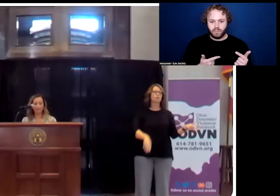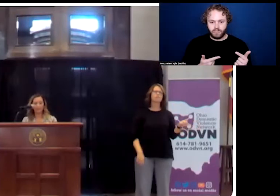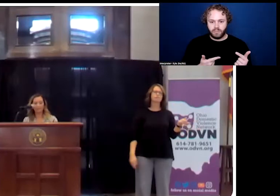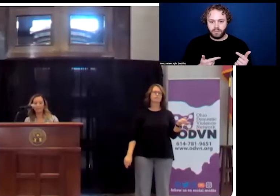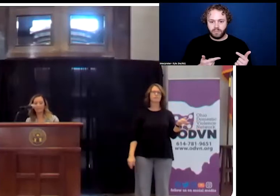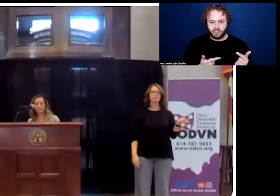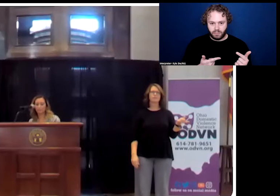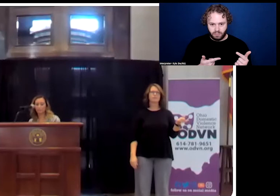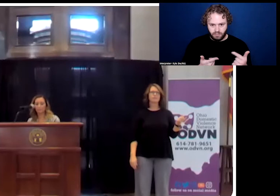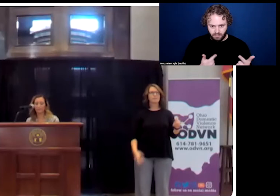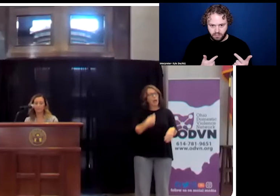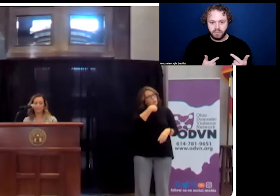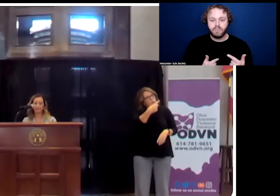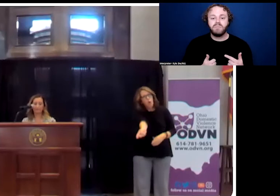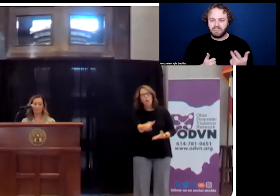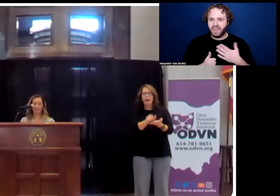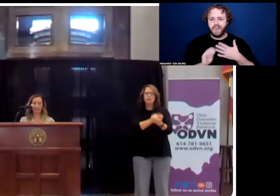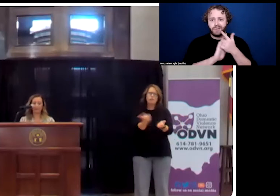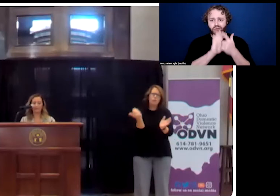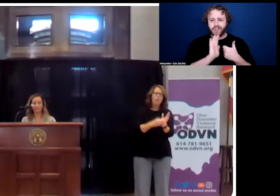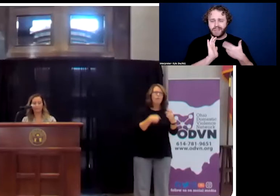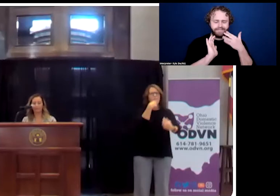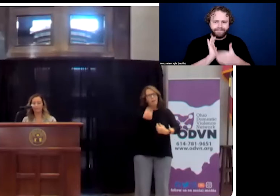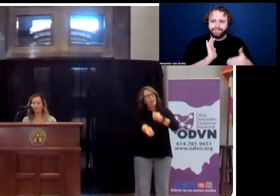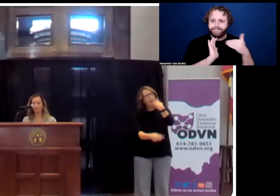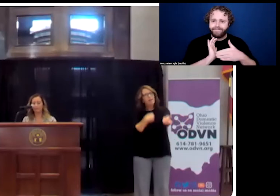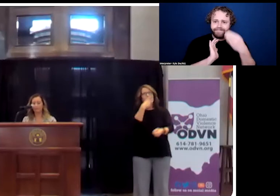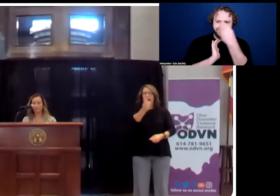I repeatedly told my attorney and the GAL that I didn't feel my kids were safe from him.